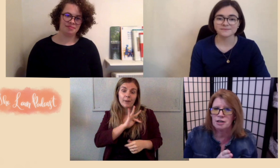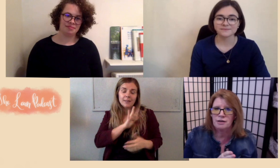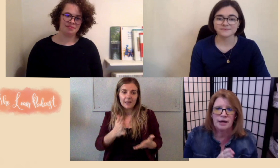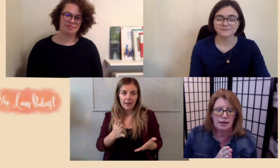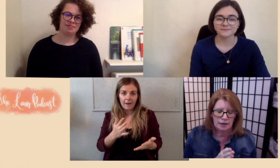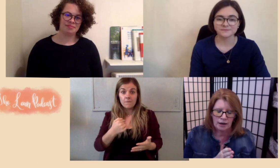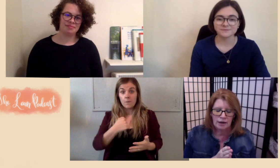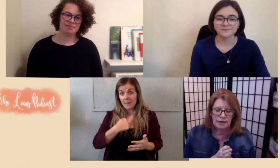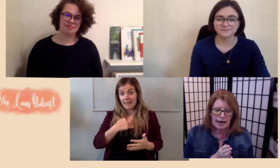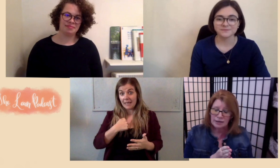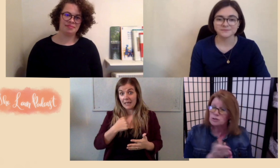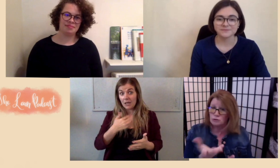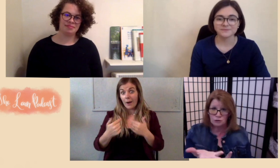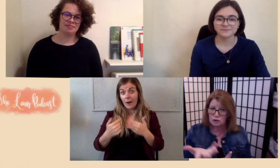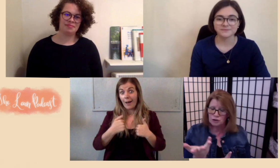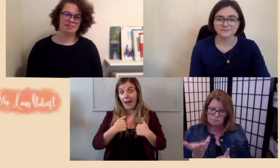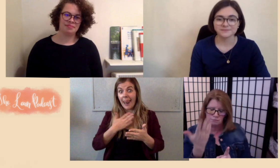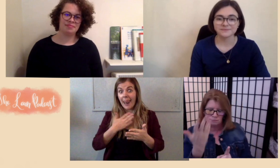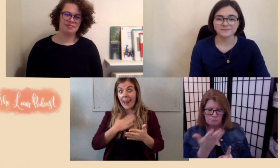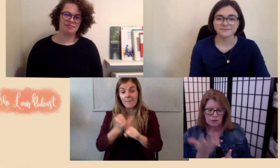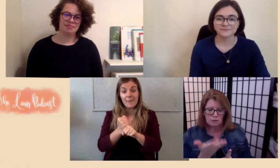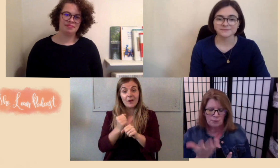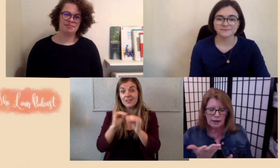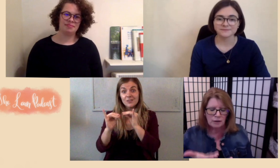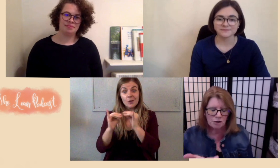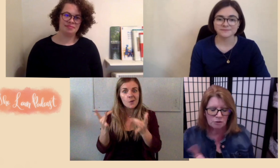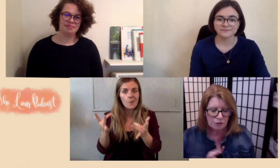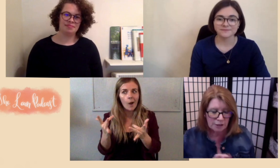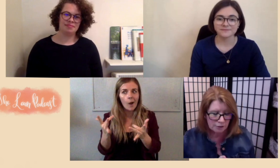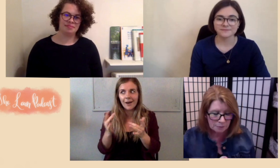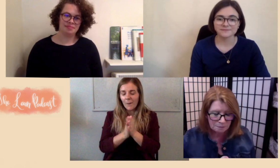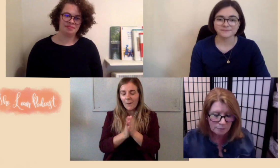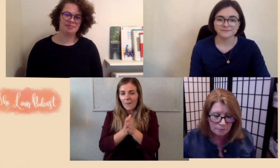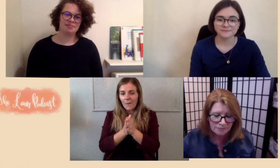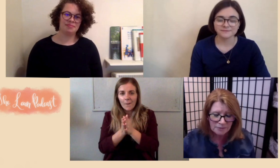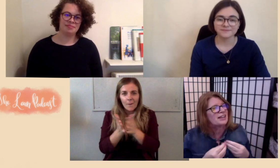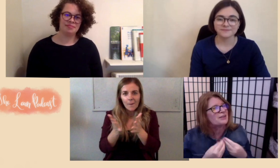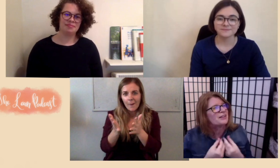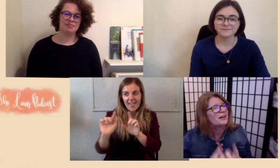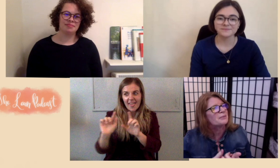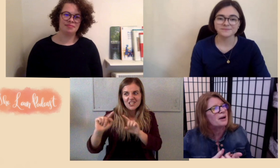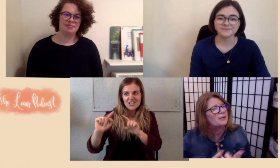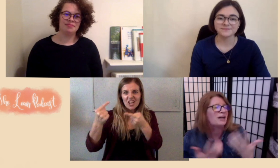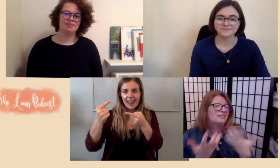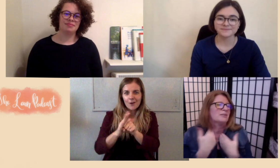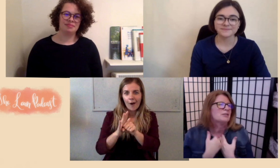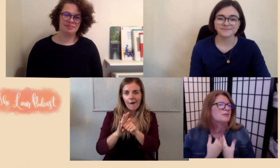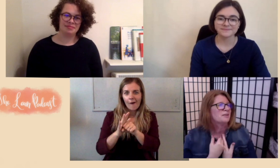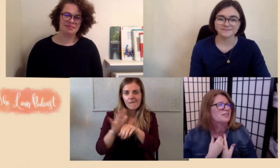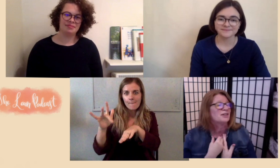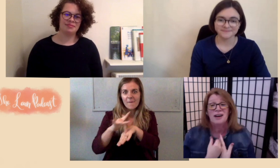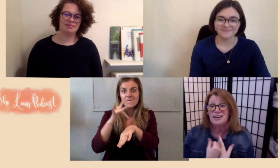is sort of the challenge of performance, in the moment, and it kind of takes away the fun or the mystery